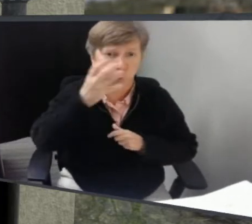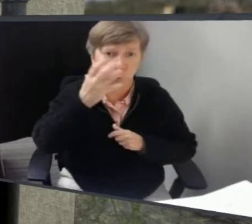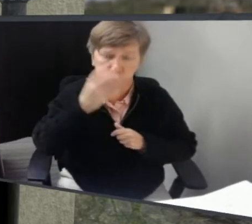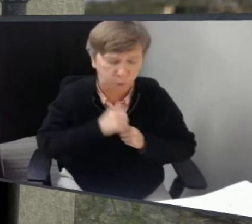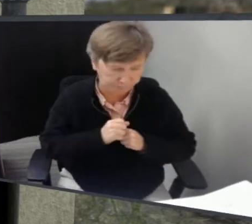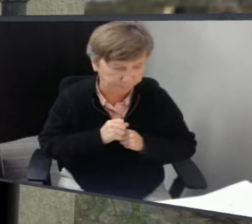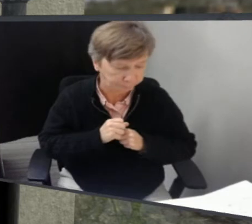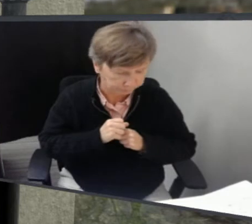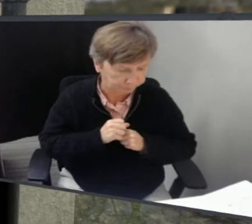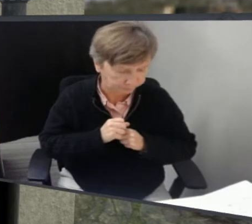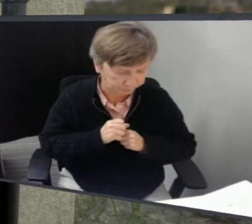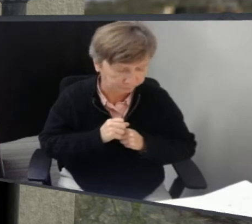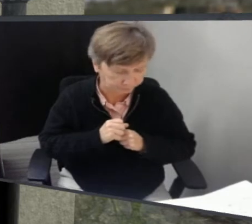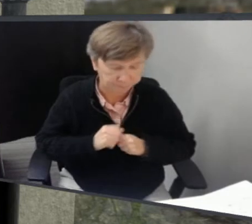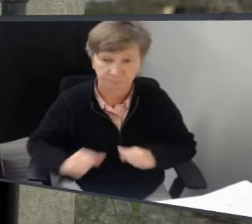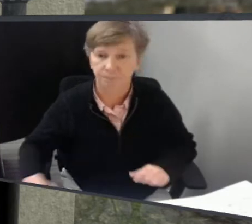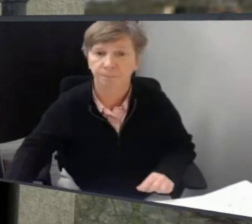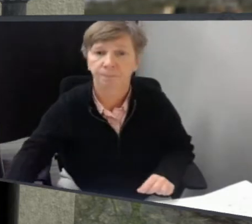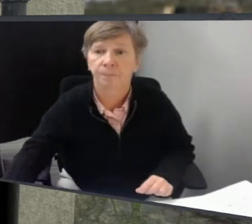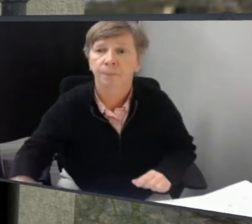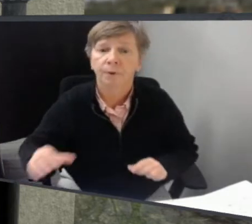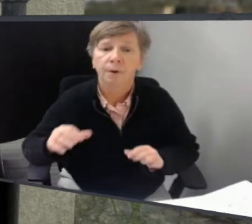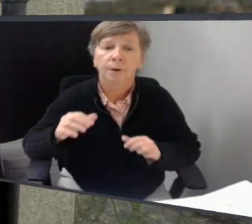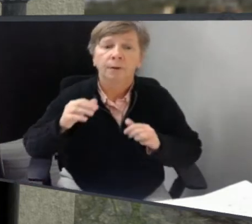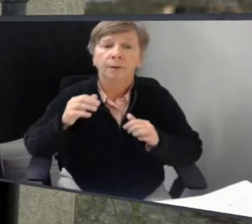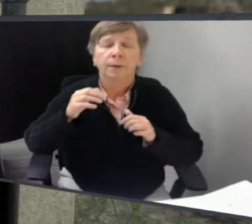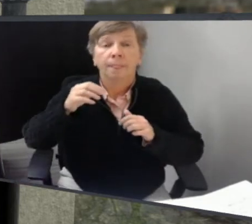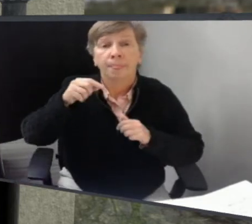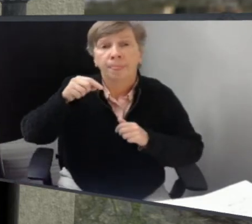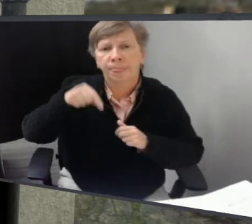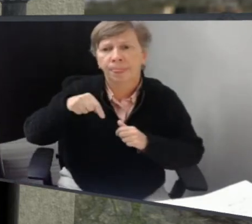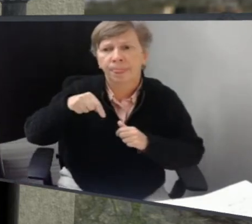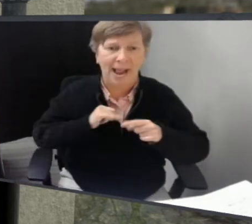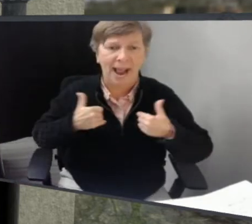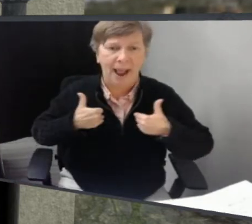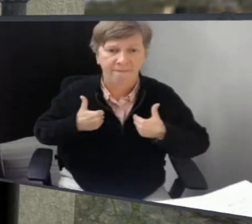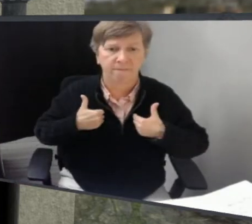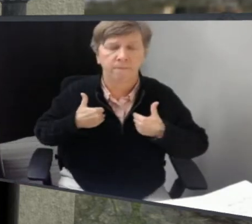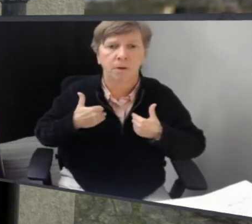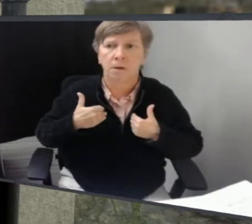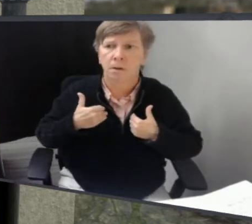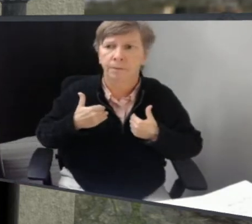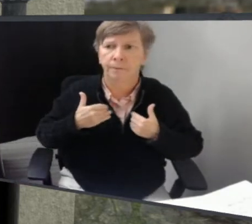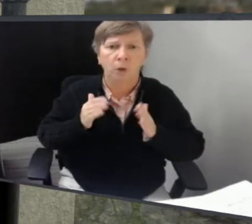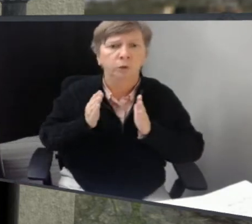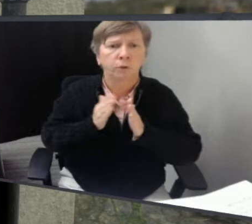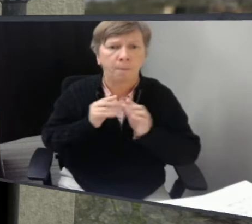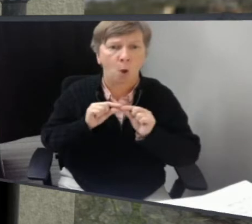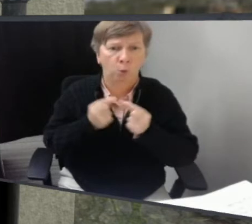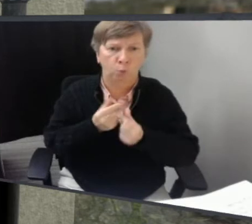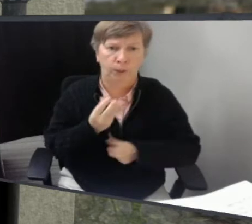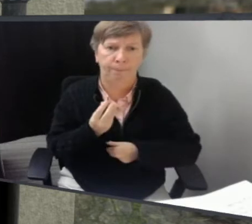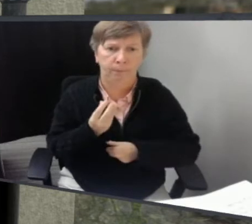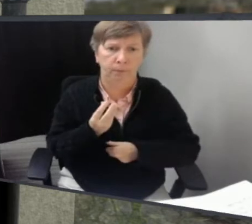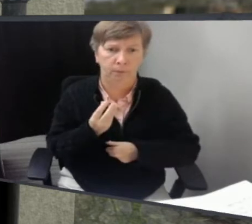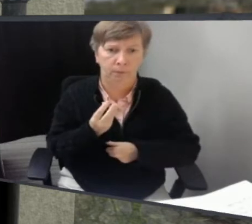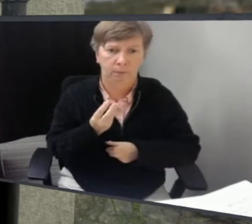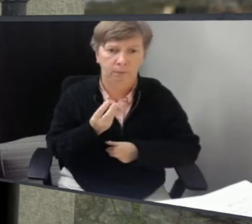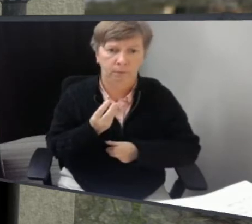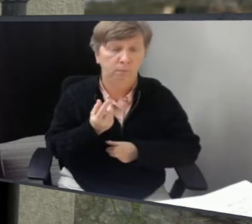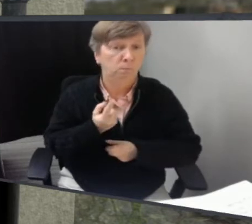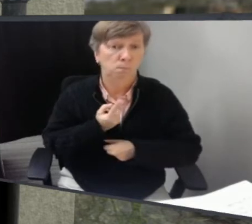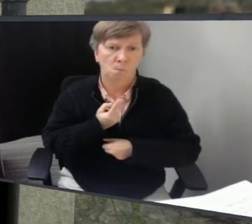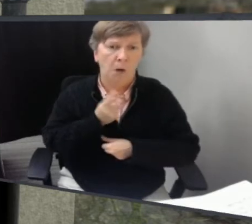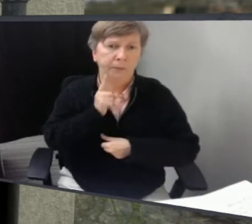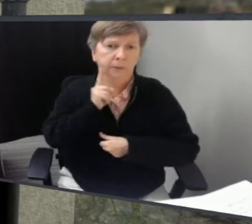tough. It can be tough, it's a lot of work. But this experience I was just talking about was with a small